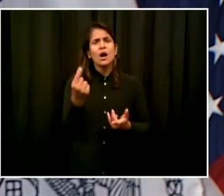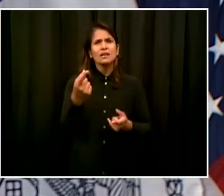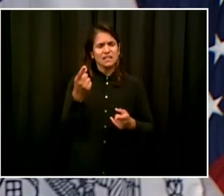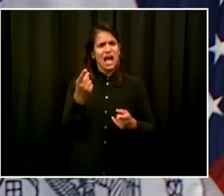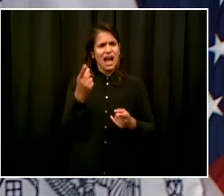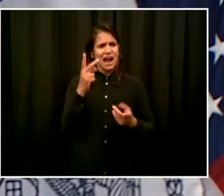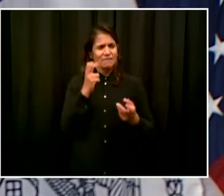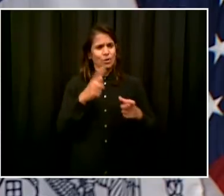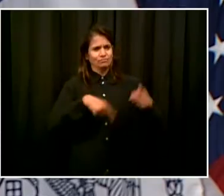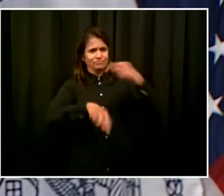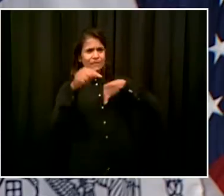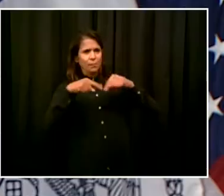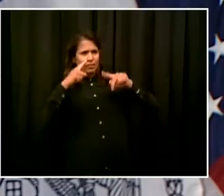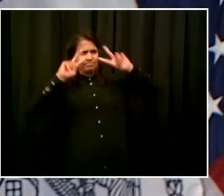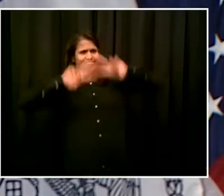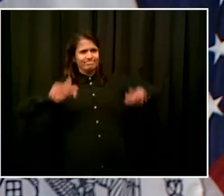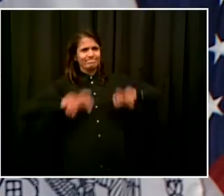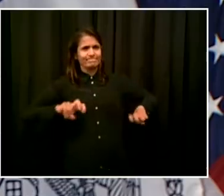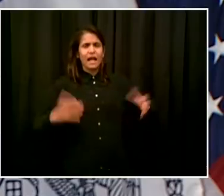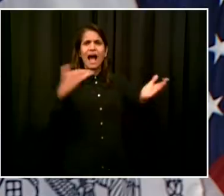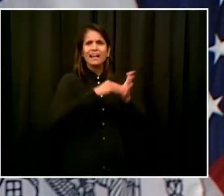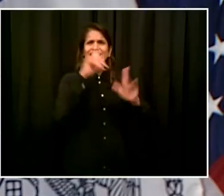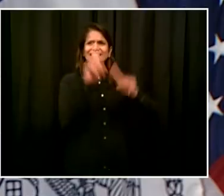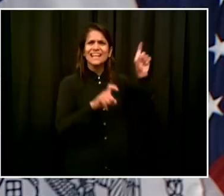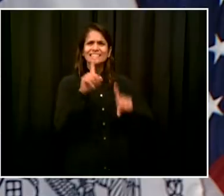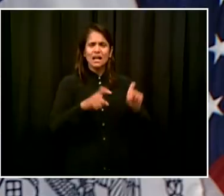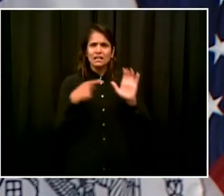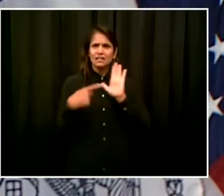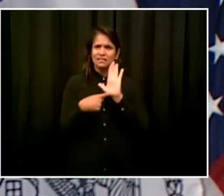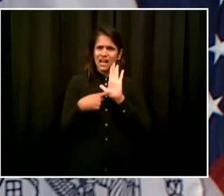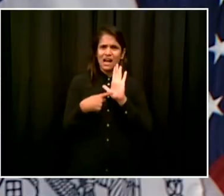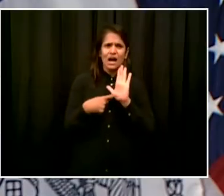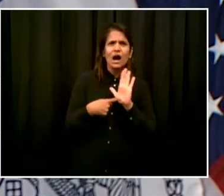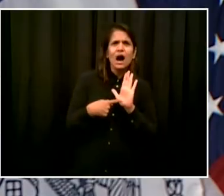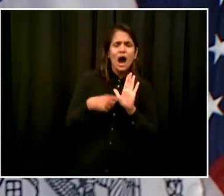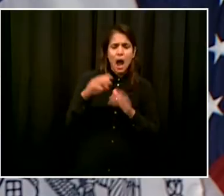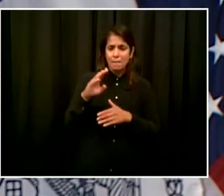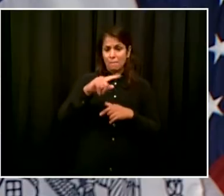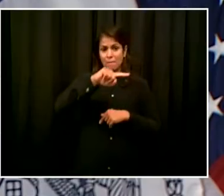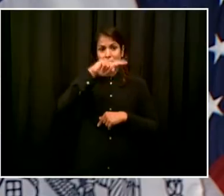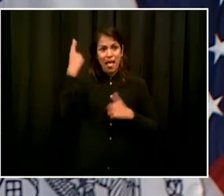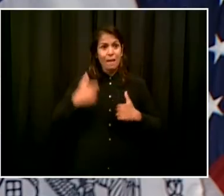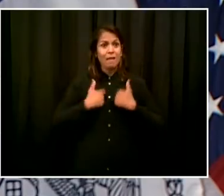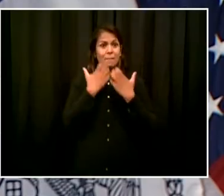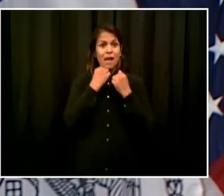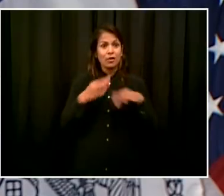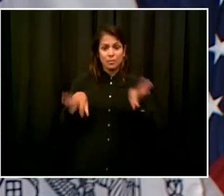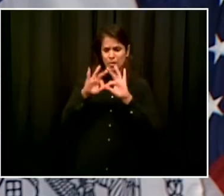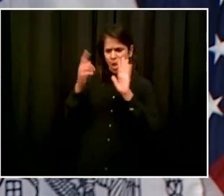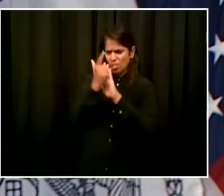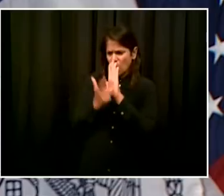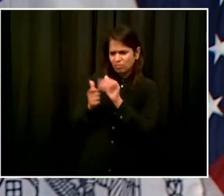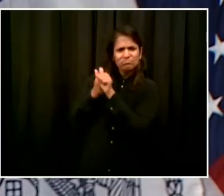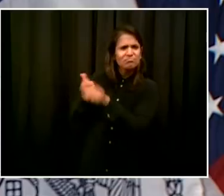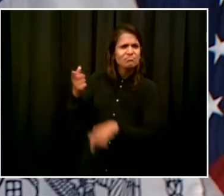REPEATED OFFENSES AND TO REEVALUATE T HE BAIL LAW. H OWDO YOU FEEL ABOUT THAT? AGAIN,